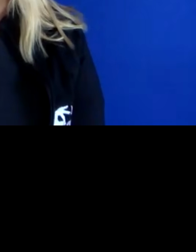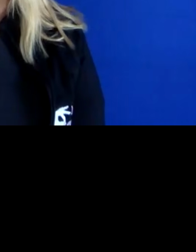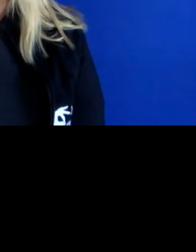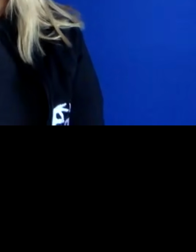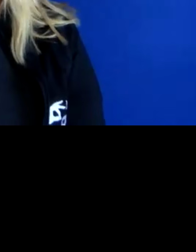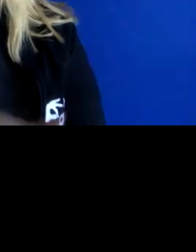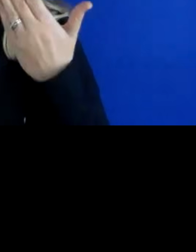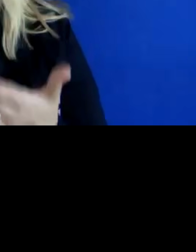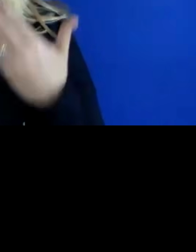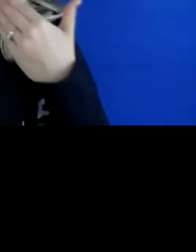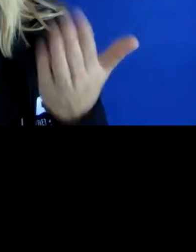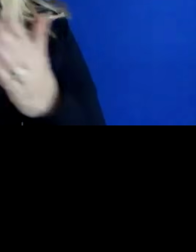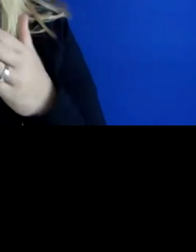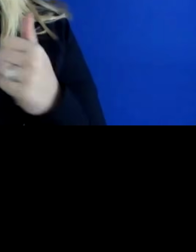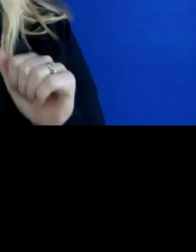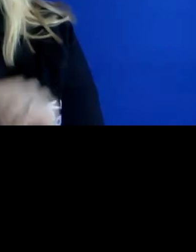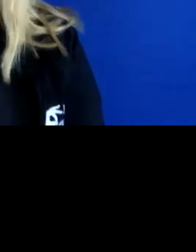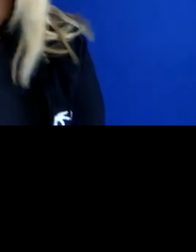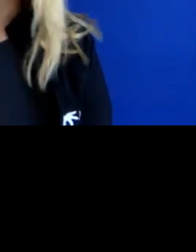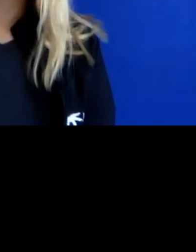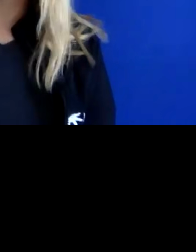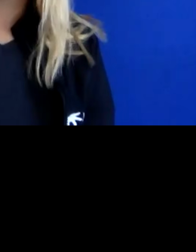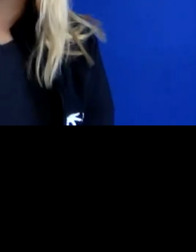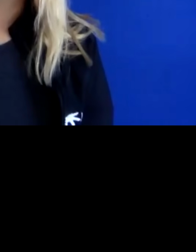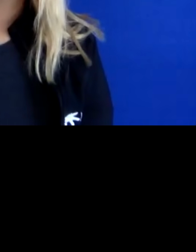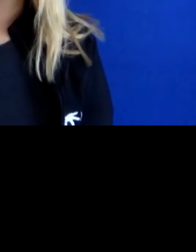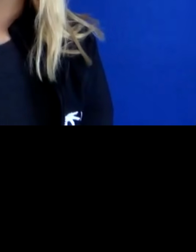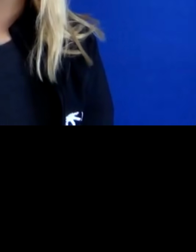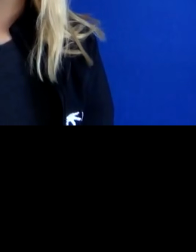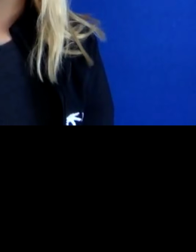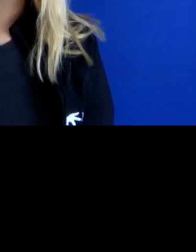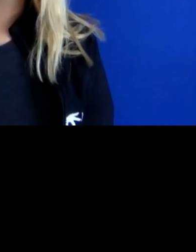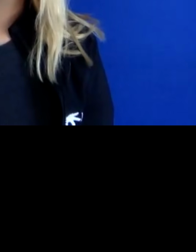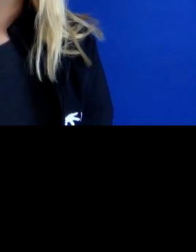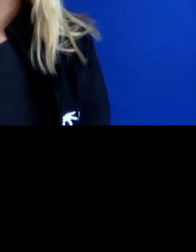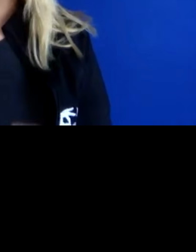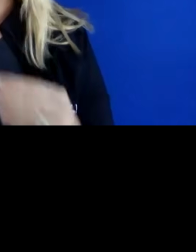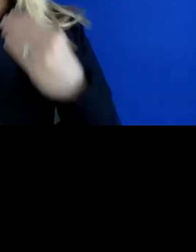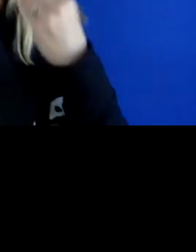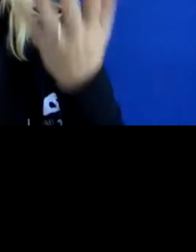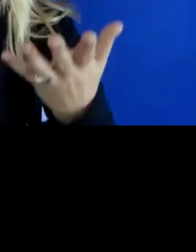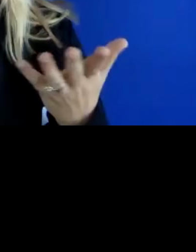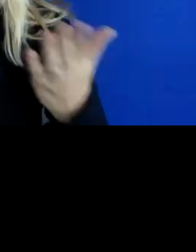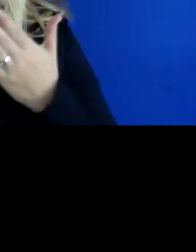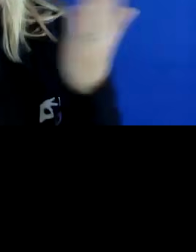Yeah, it is open source so for providing some services to fix some problem --